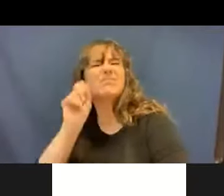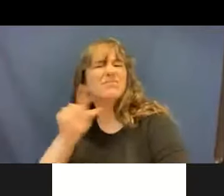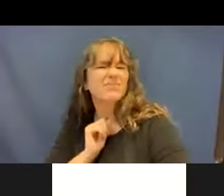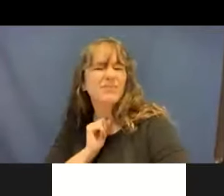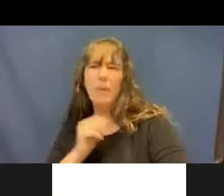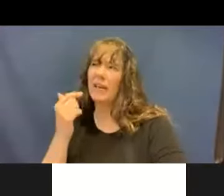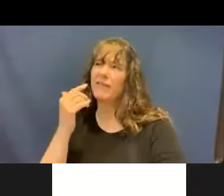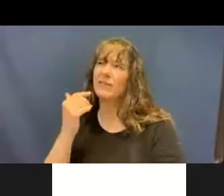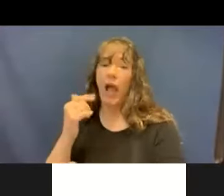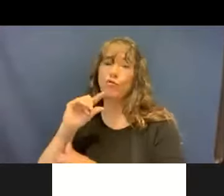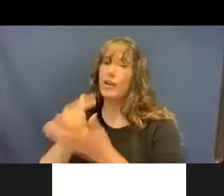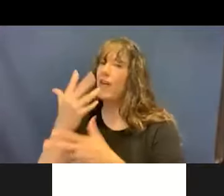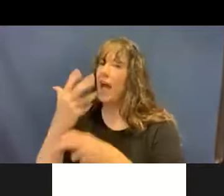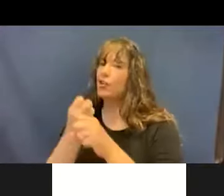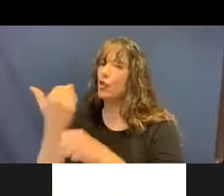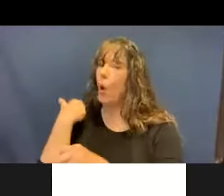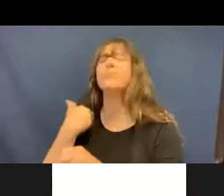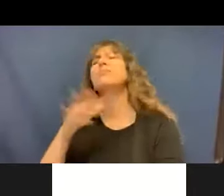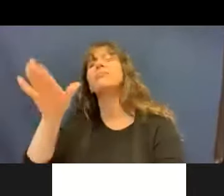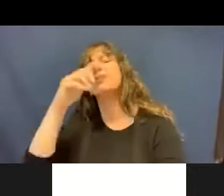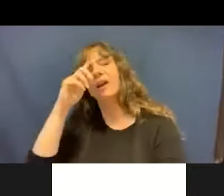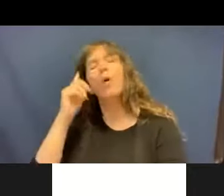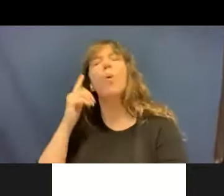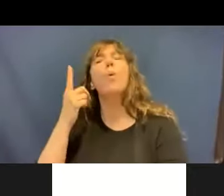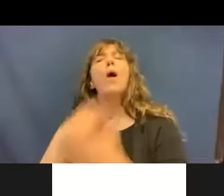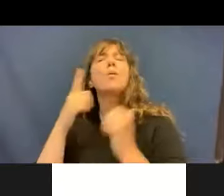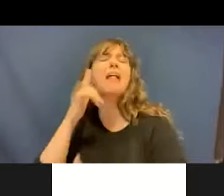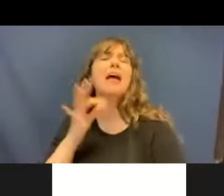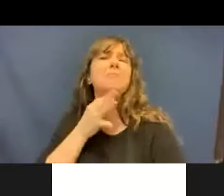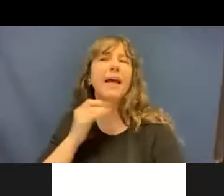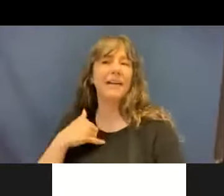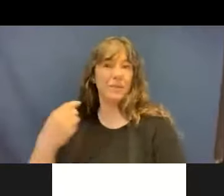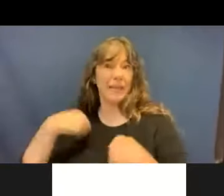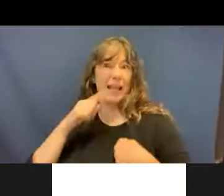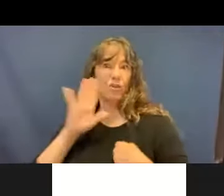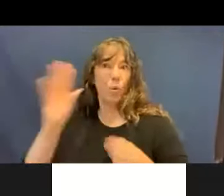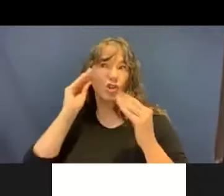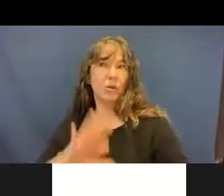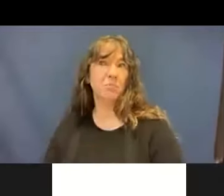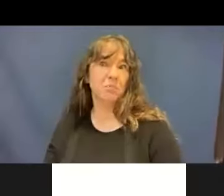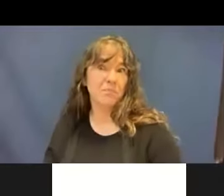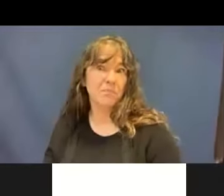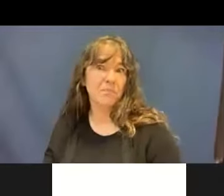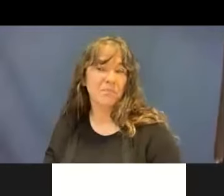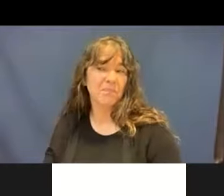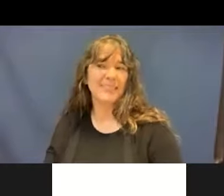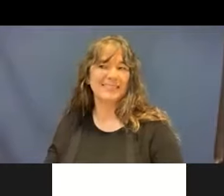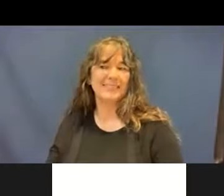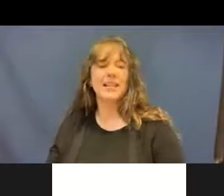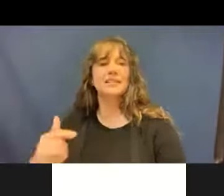I graduated I said, what was it like having me as a student? And not me but as a Deaf